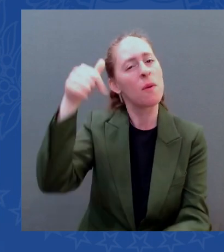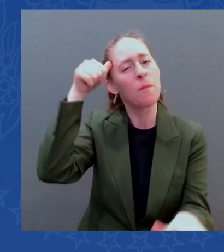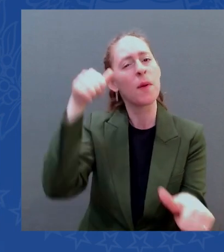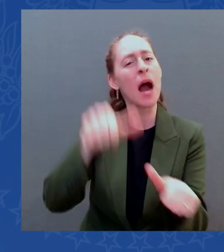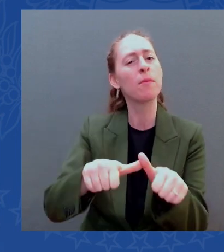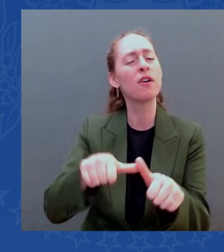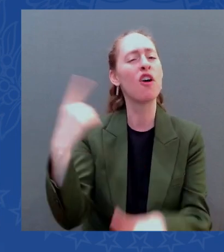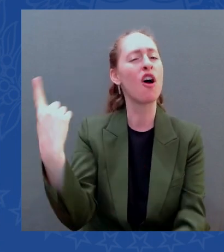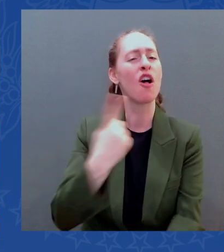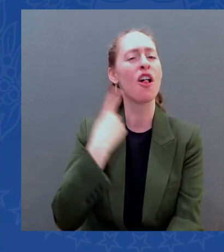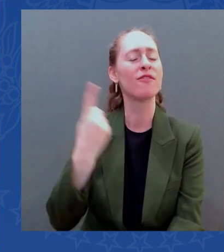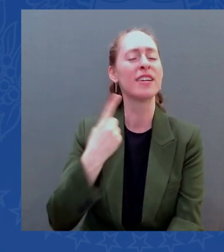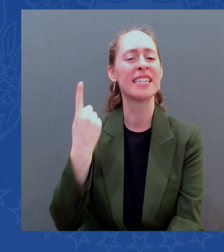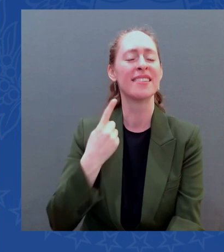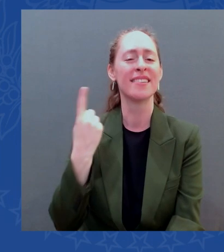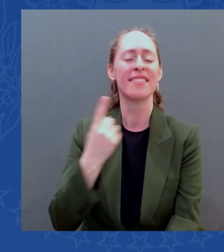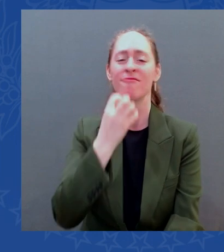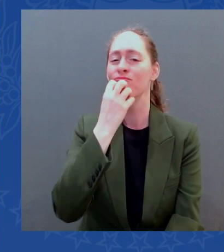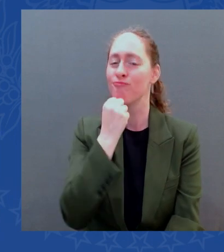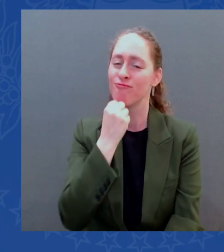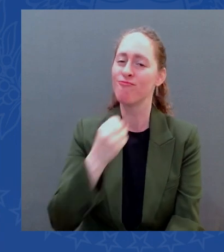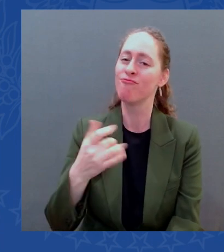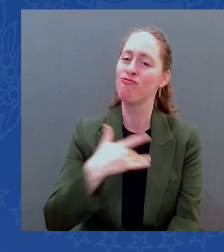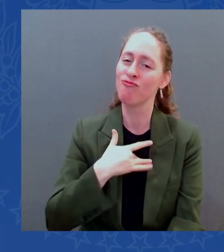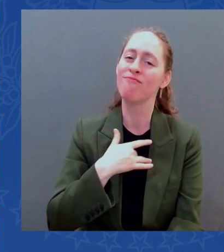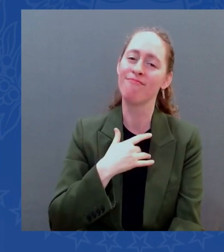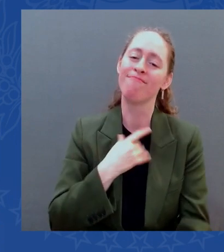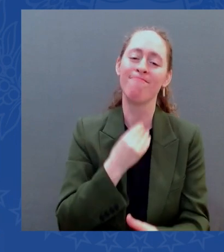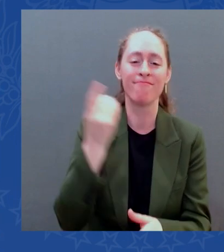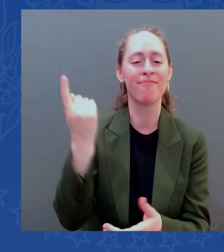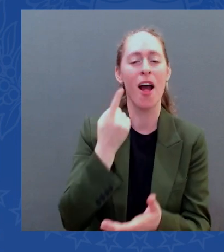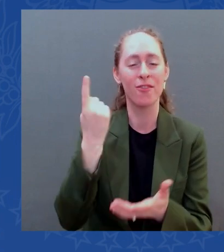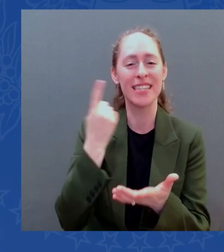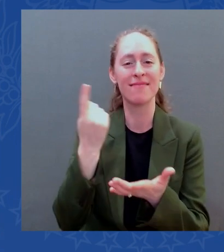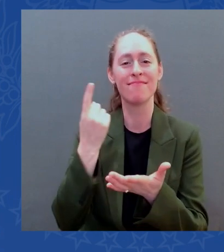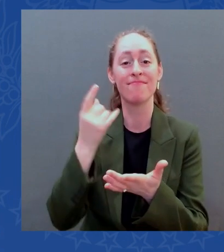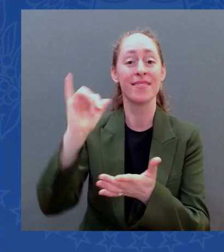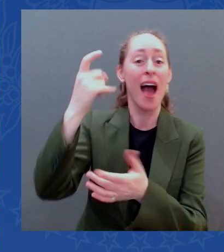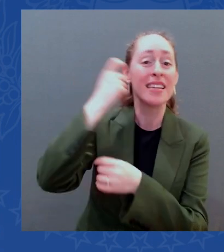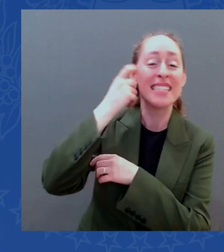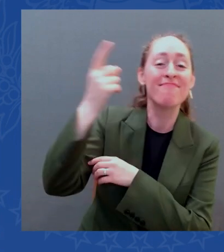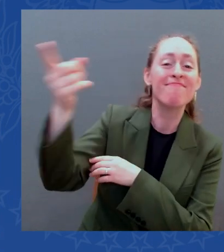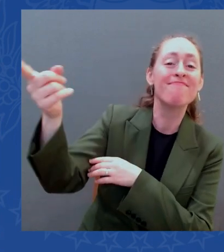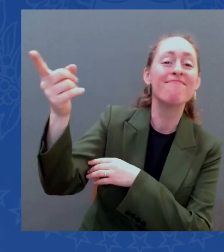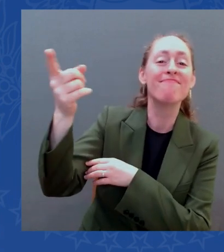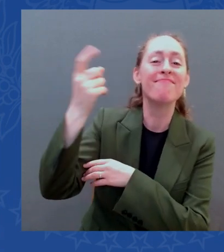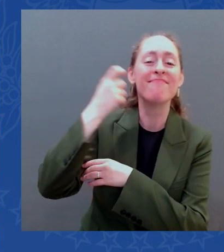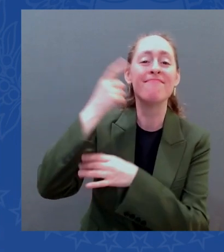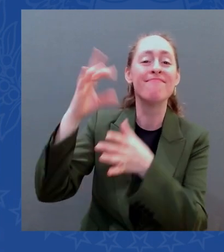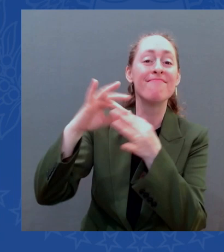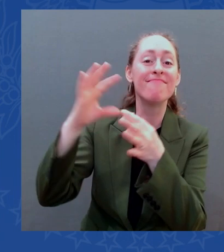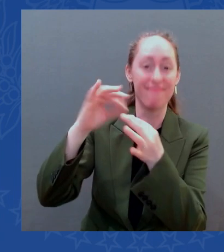Like Mr. Vinik said, in a week from now, we'll get to start another journey and, hopefully, chase down a third consecutive Stanley Cup.